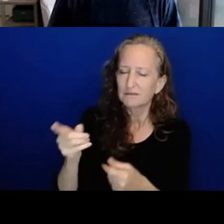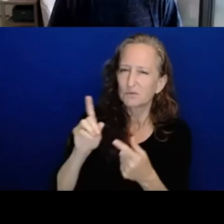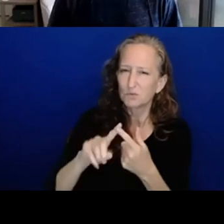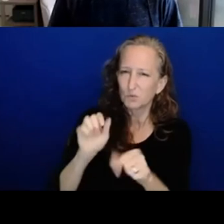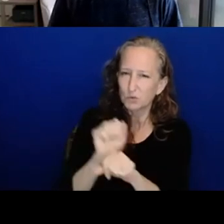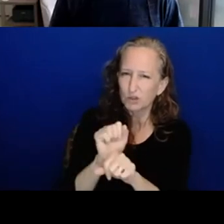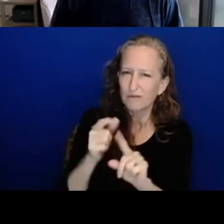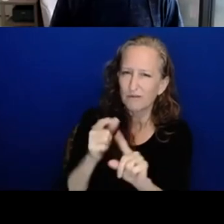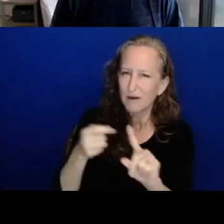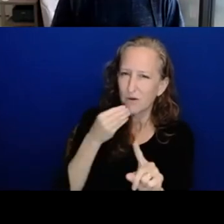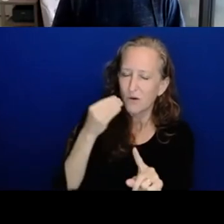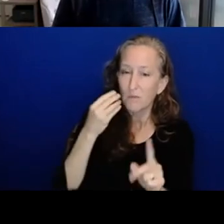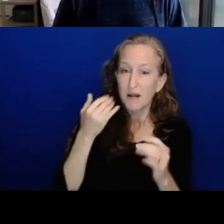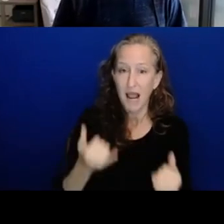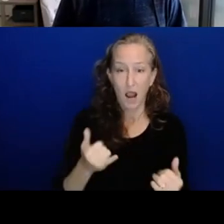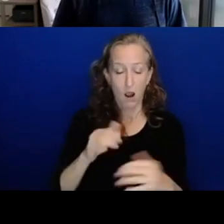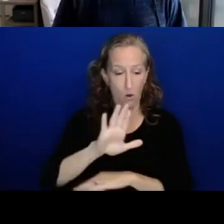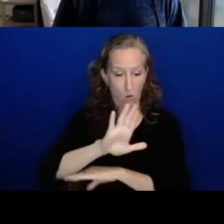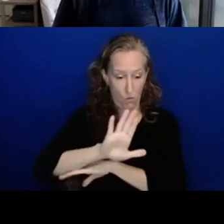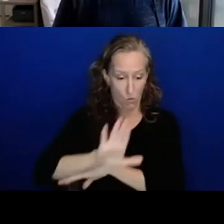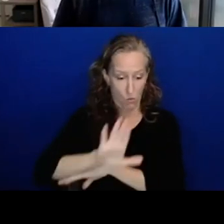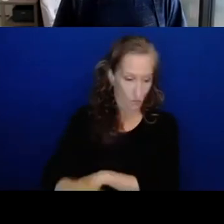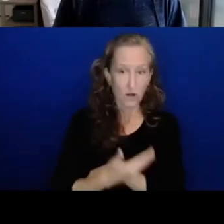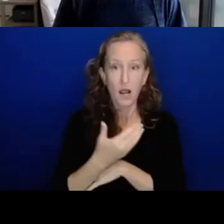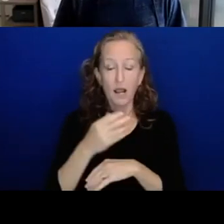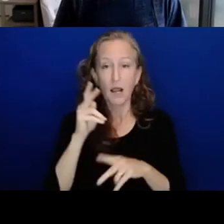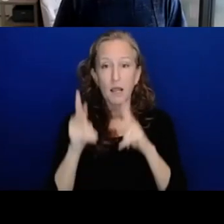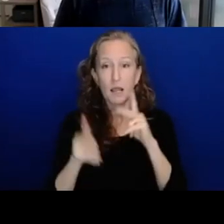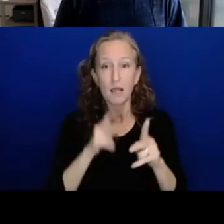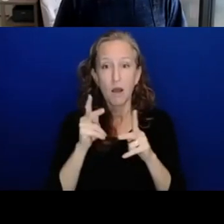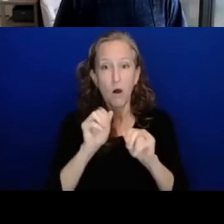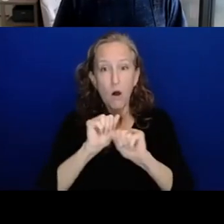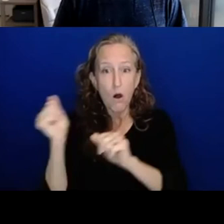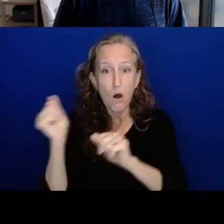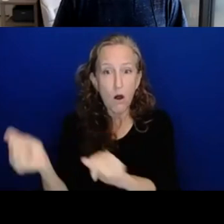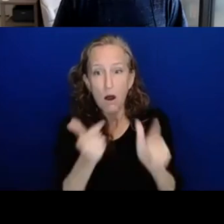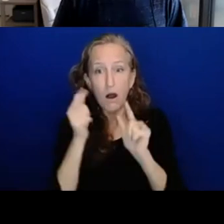overnight with this pivot, as people are calling it, we're now in a situation that I like to